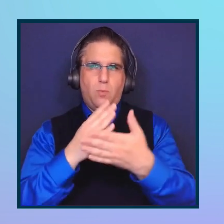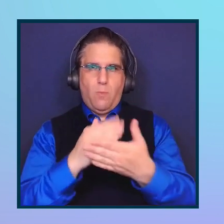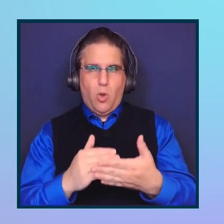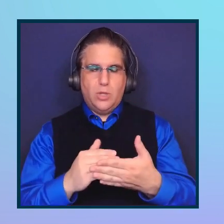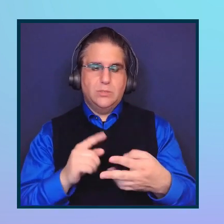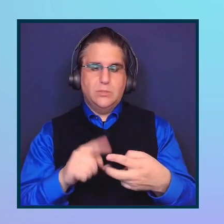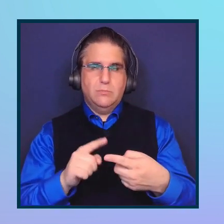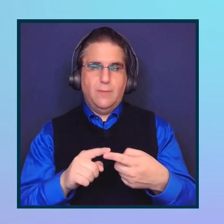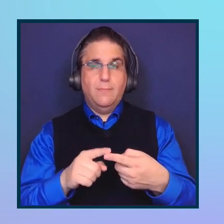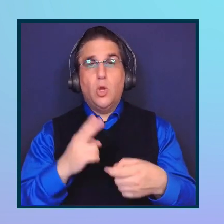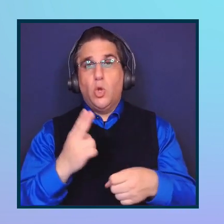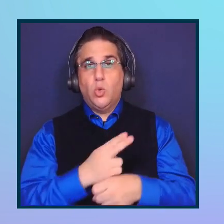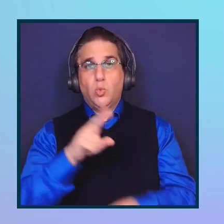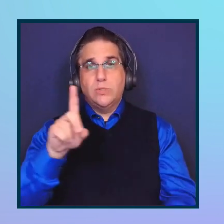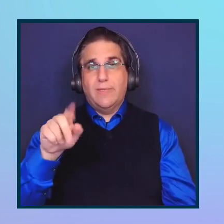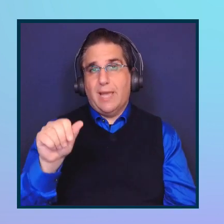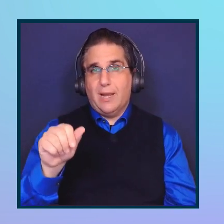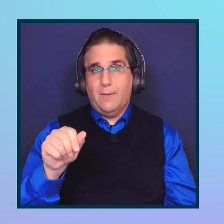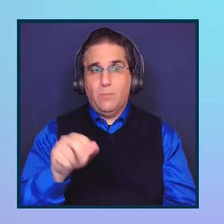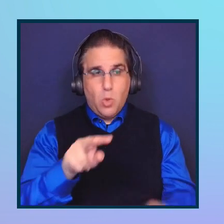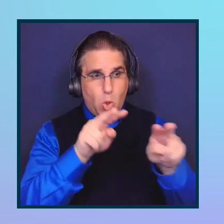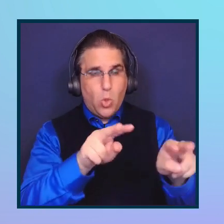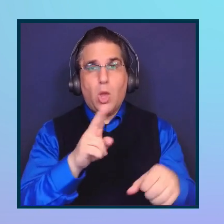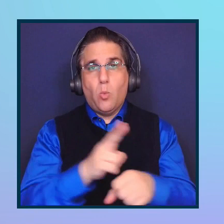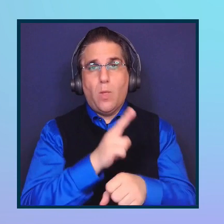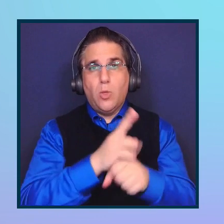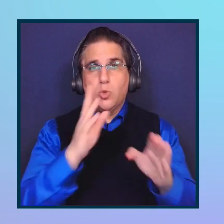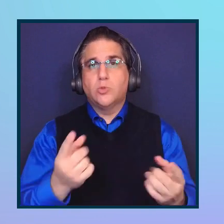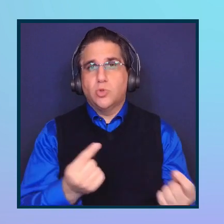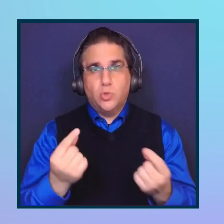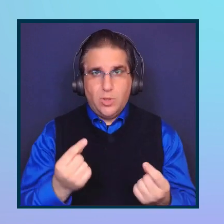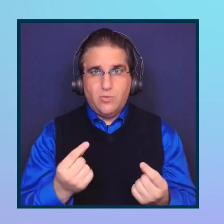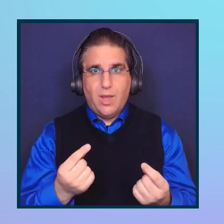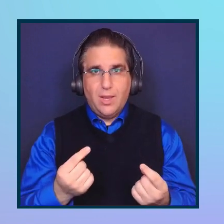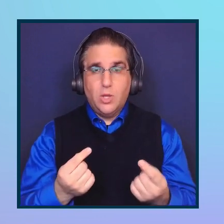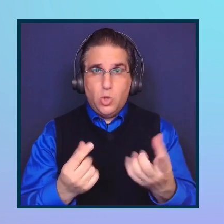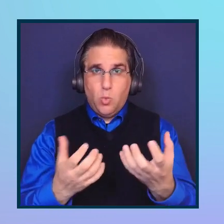So see what the users are doing. So I understood the following question. How many letters should they type